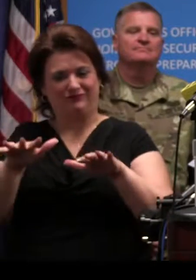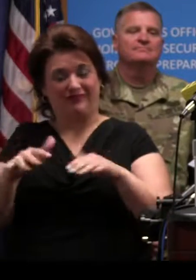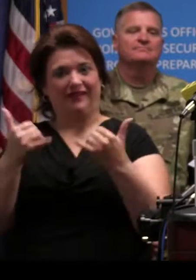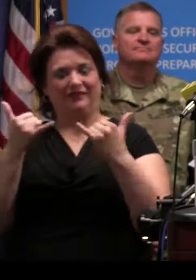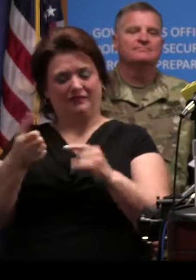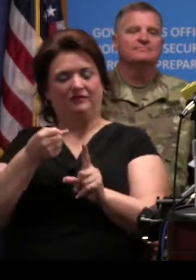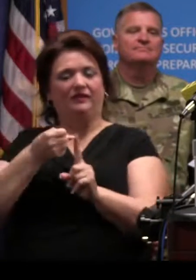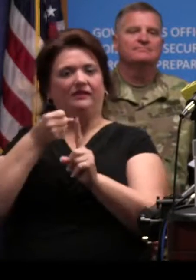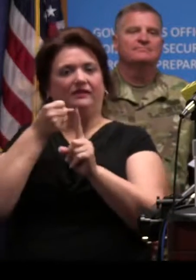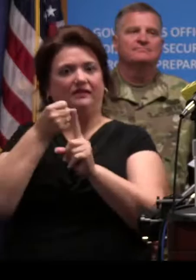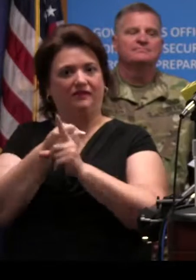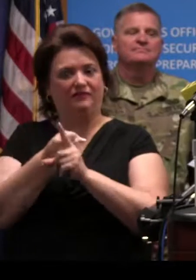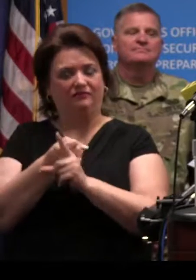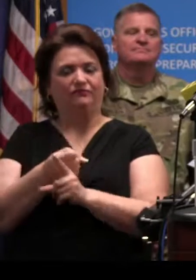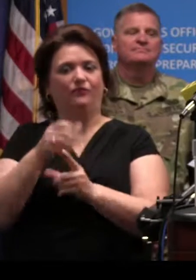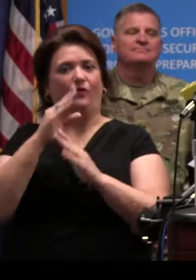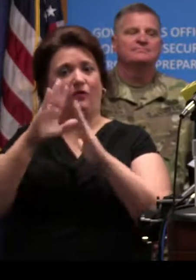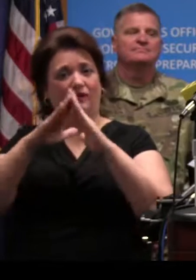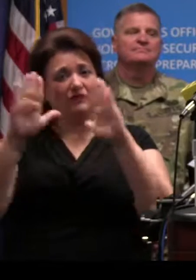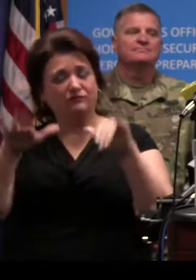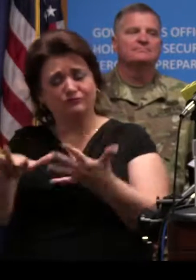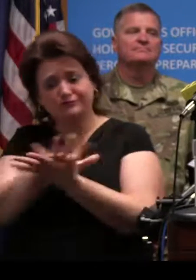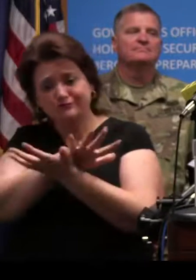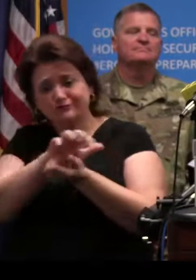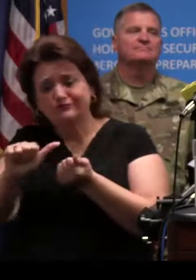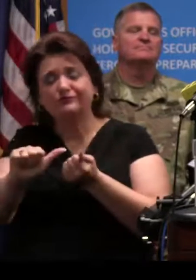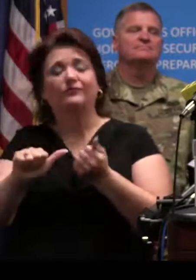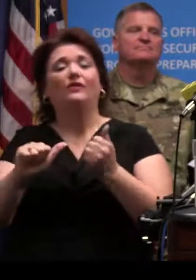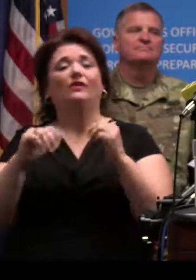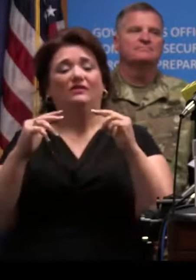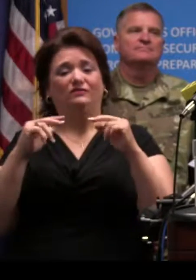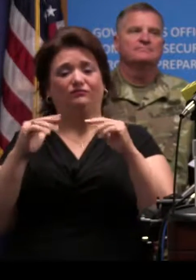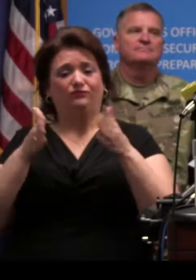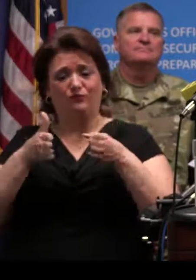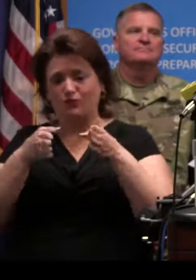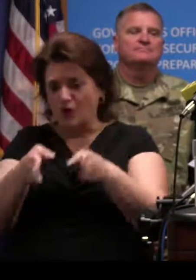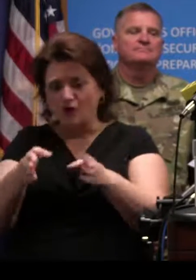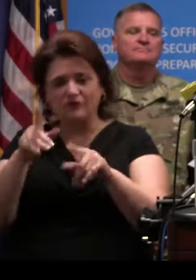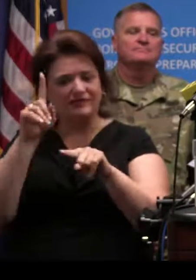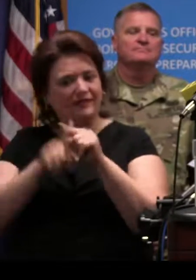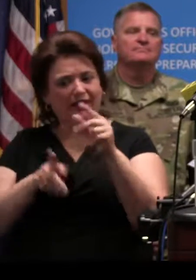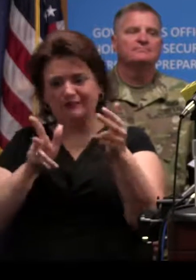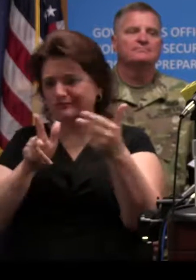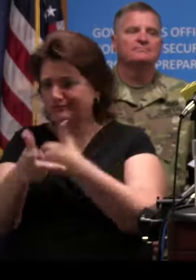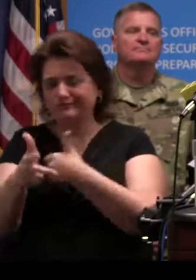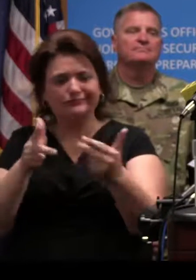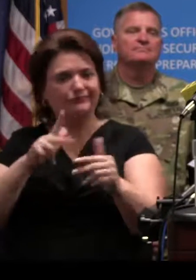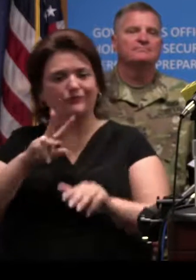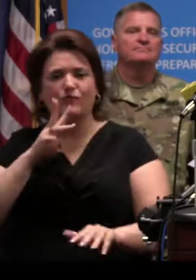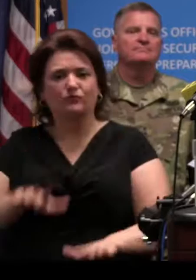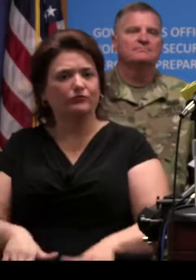damaged homes rendered roads impassable and as we as we gather today even though